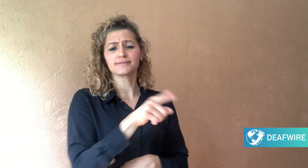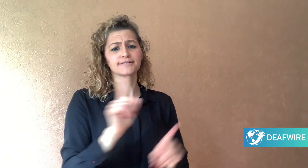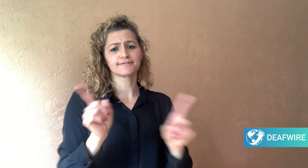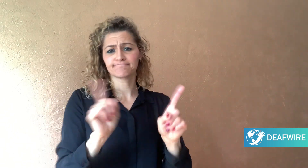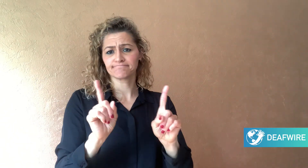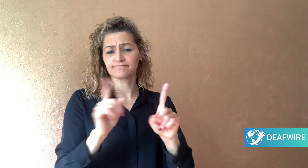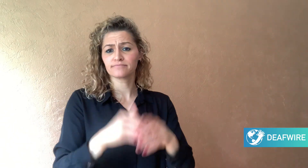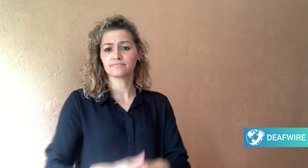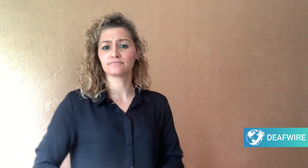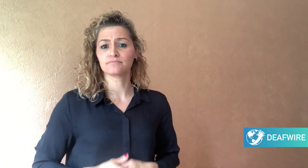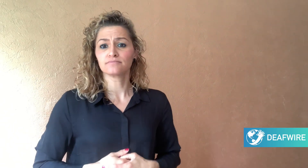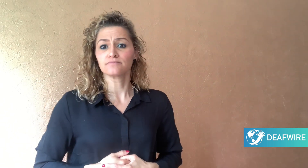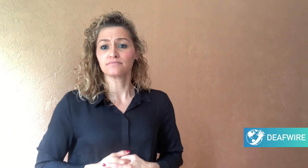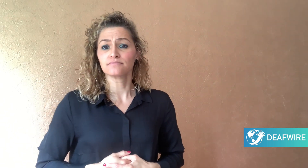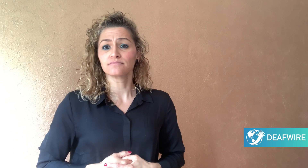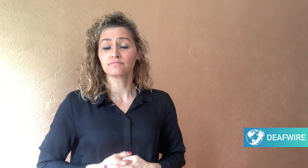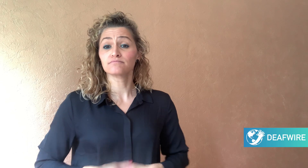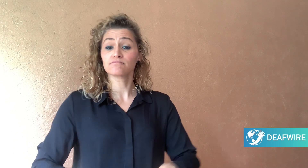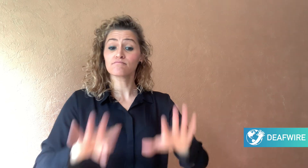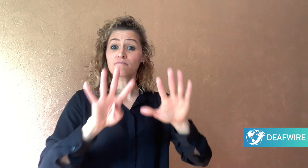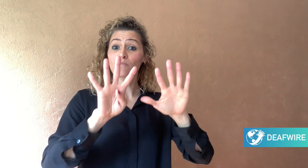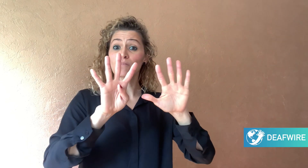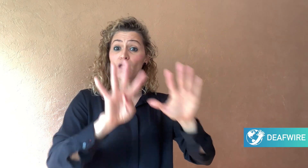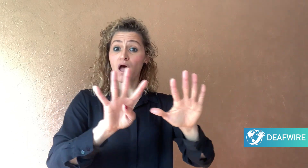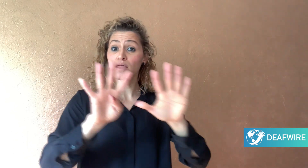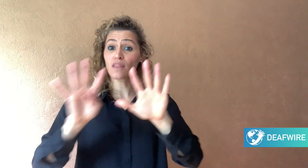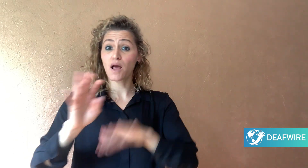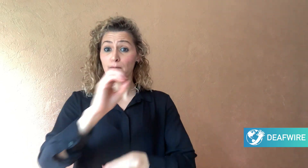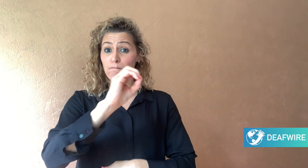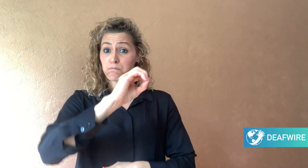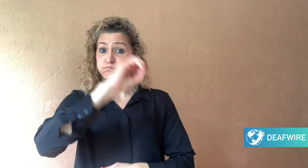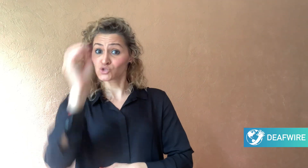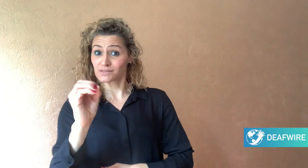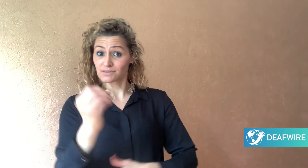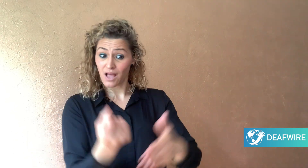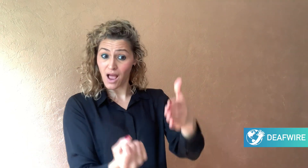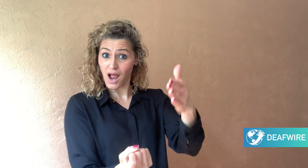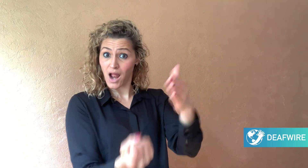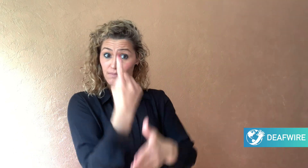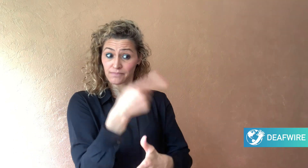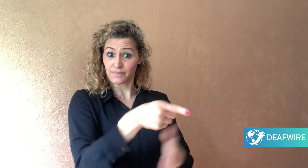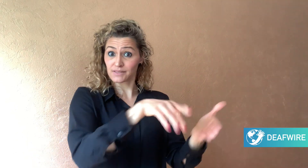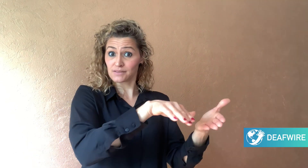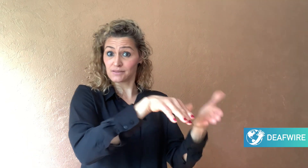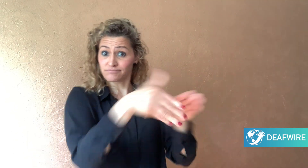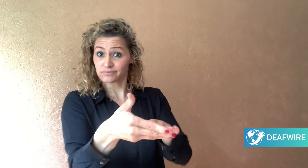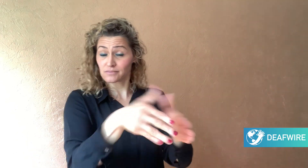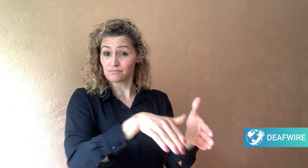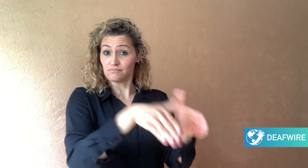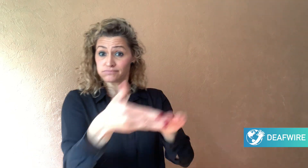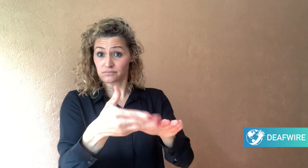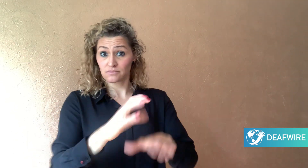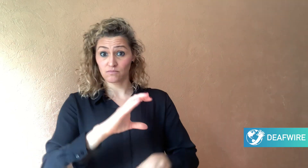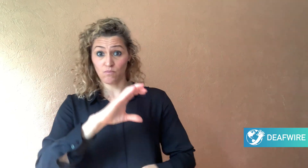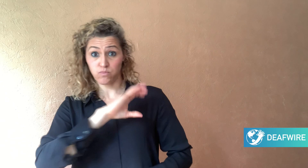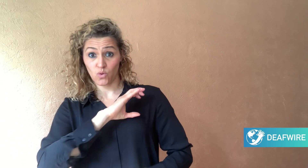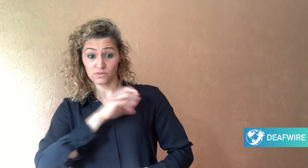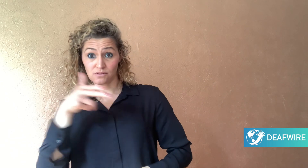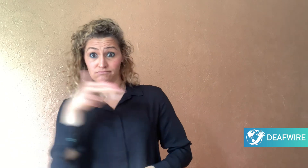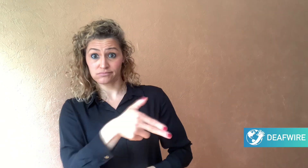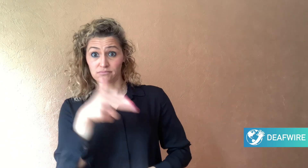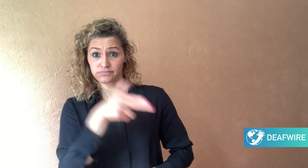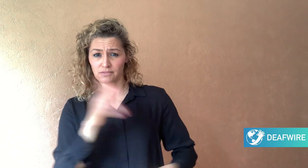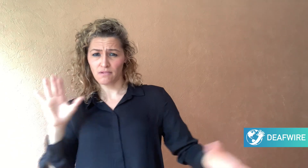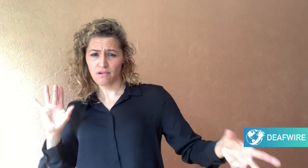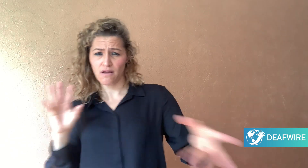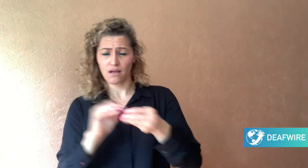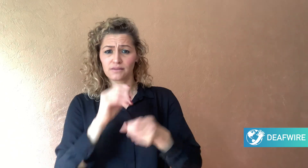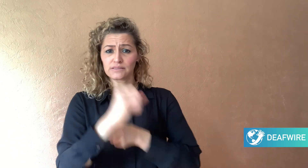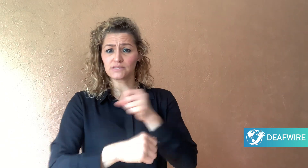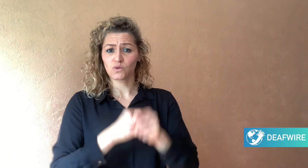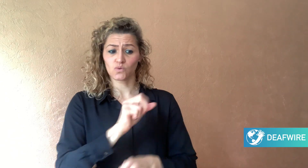to be fatally shot. In 99% of killings by police